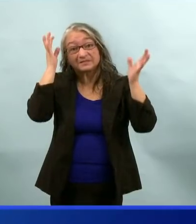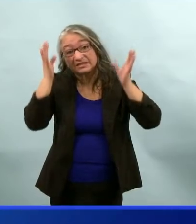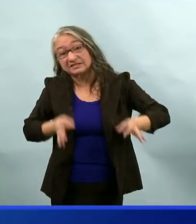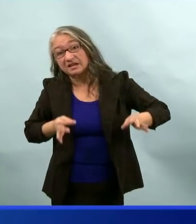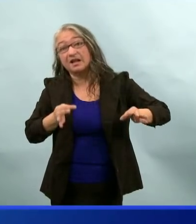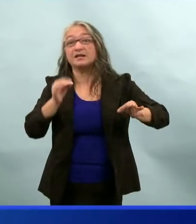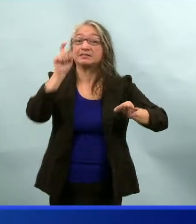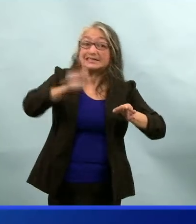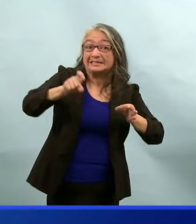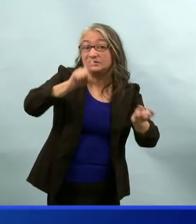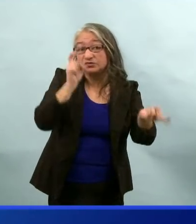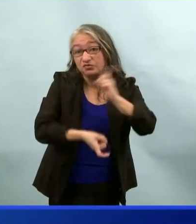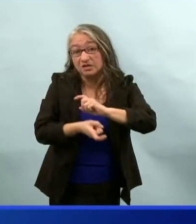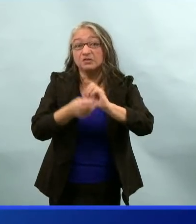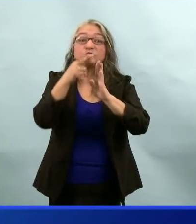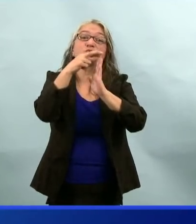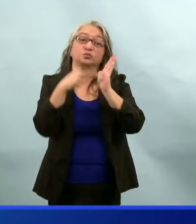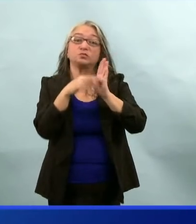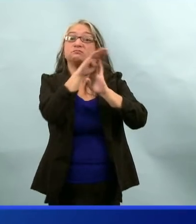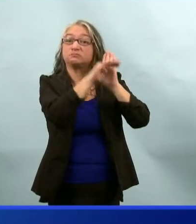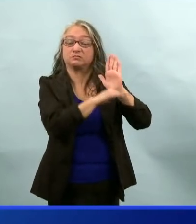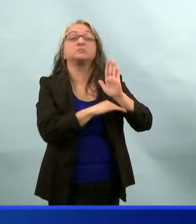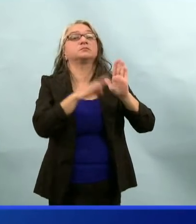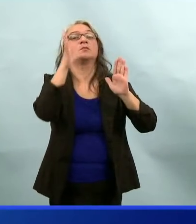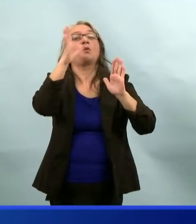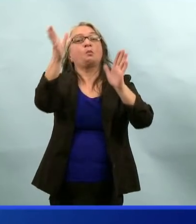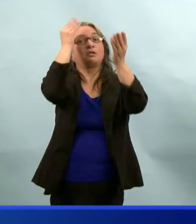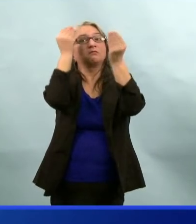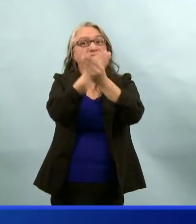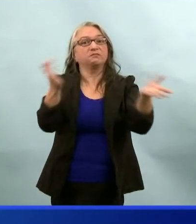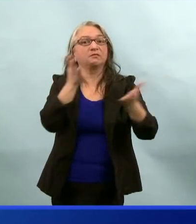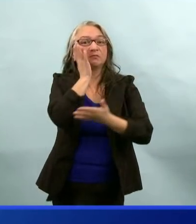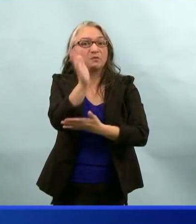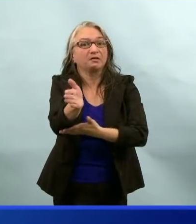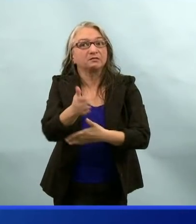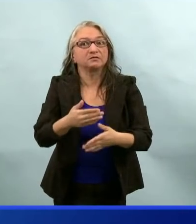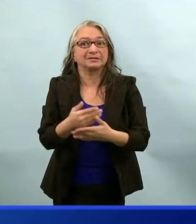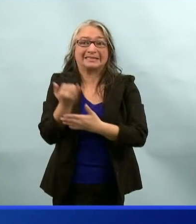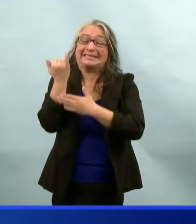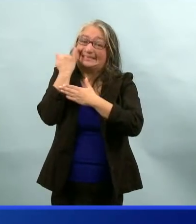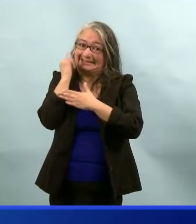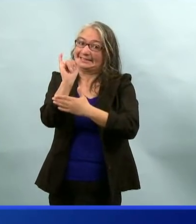provide that to government and if orders change again we will provide that information publicly